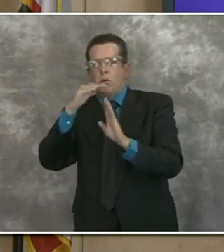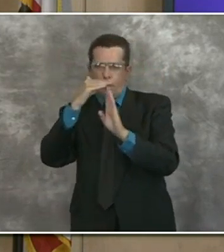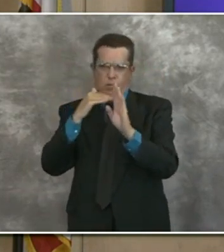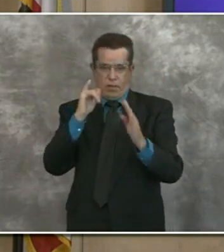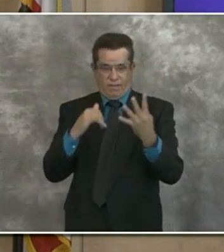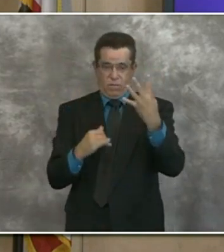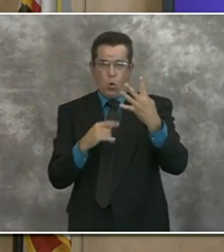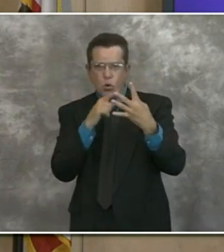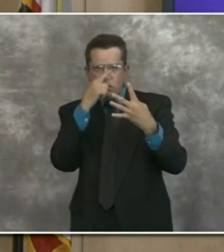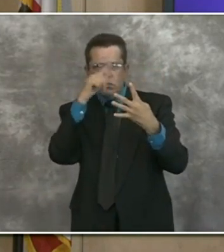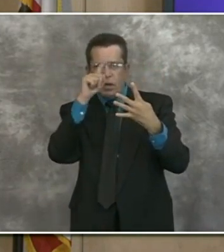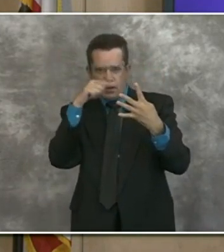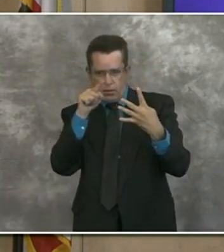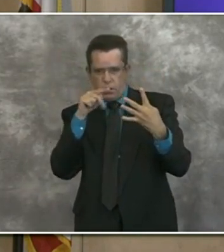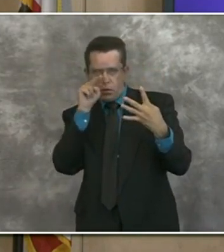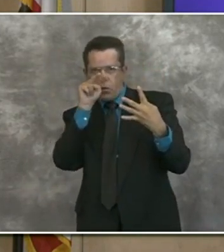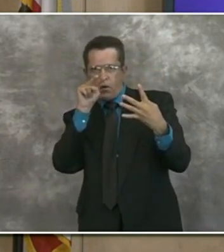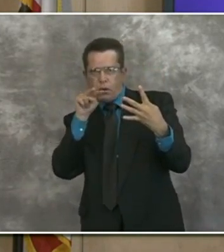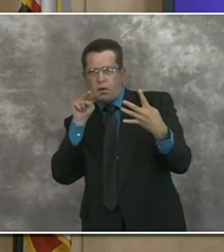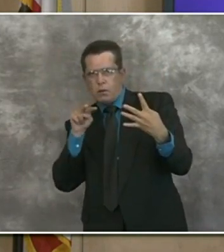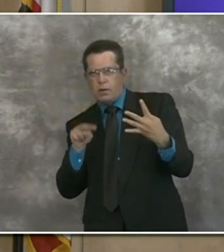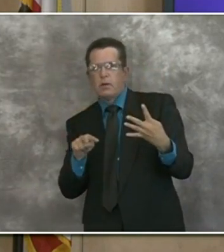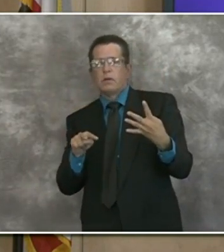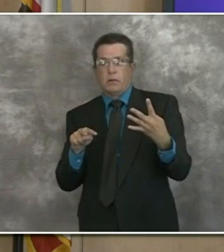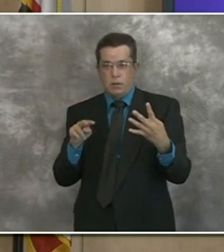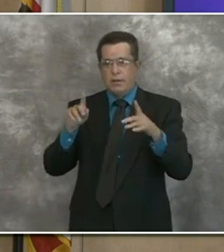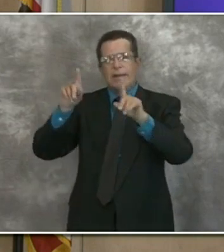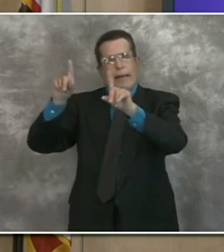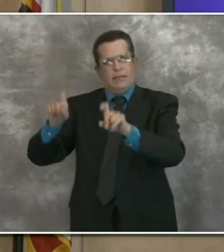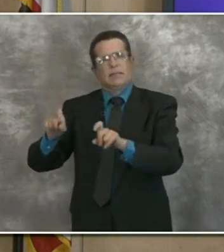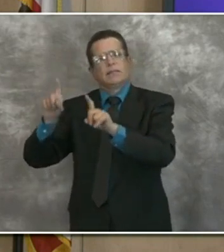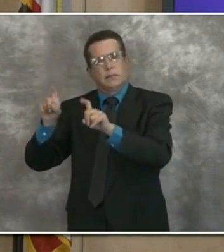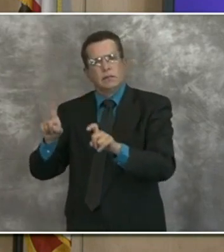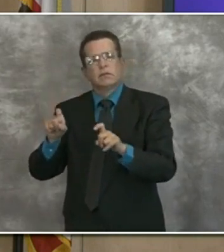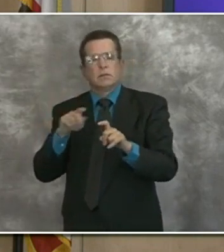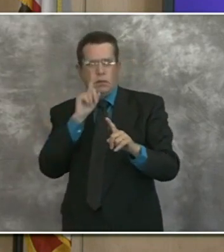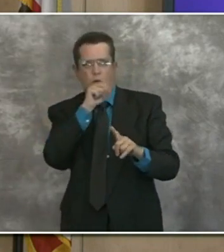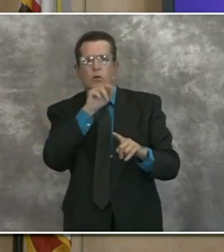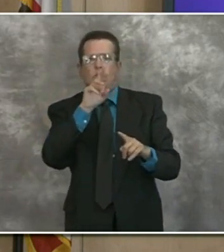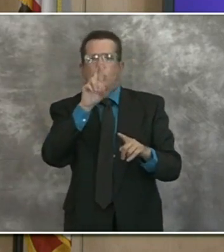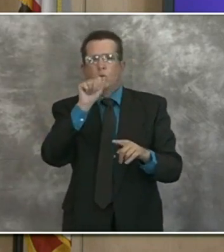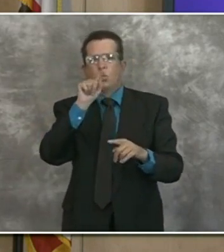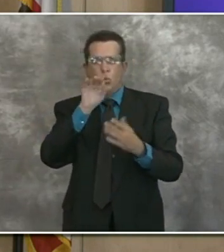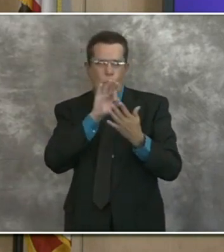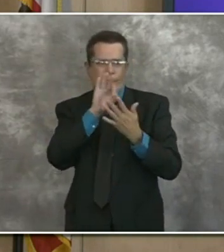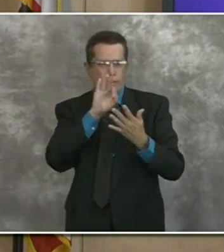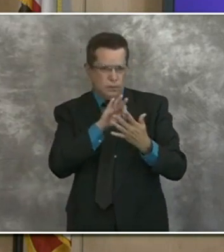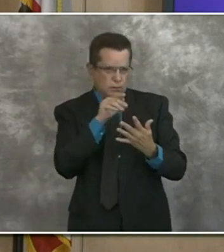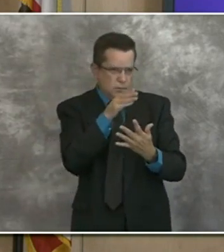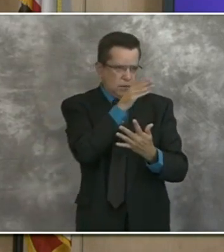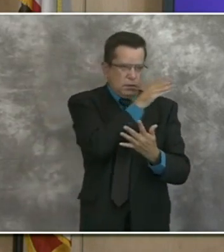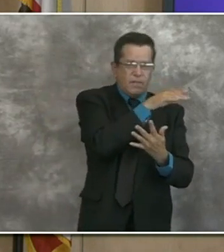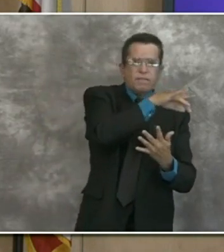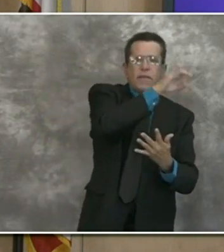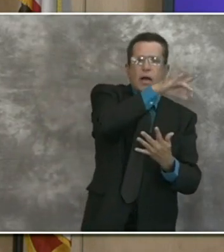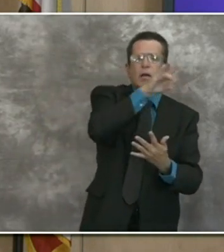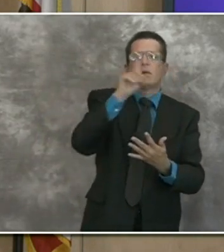TO PHYSICAL DISTANCING. HAND WASHING FACE COVERINGS TEMPERATURE CHECKS. THOSE 4 THINGS IN COMBINATION WITH AN